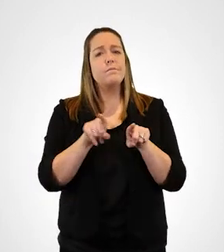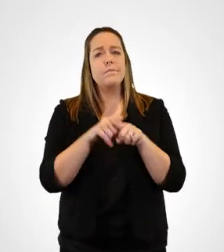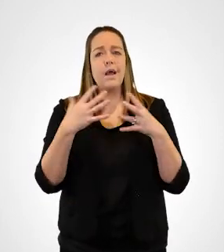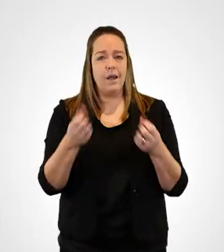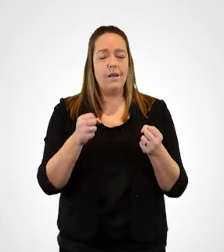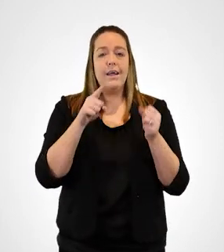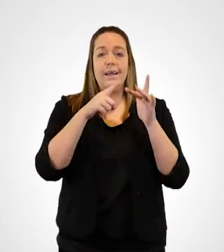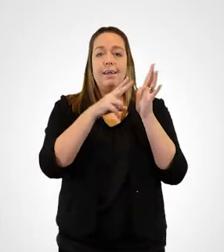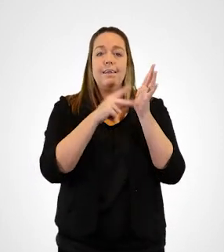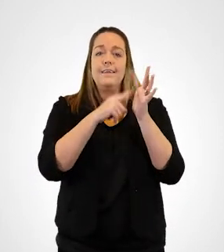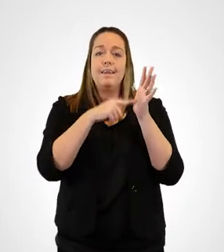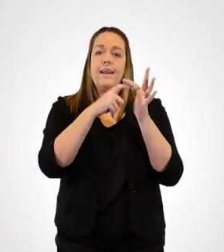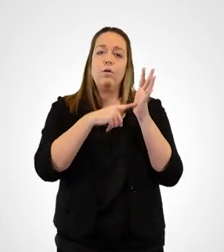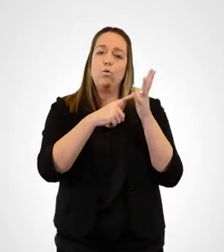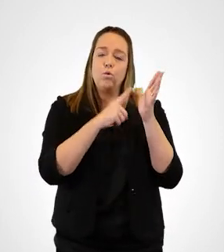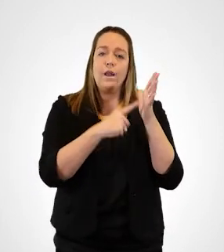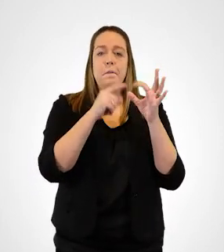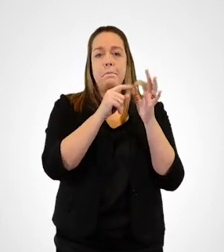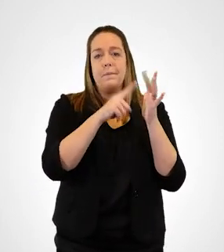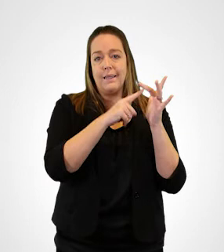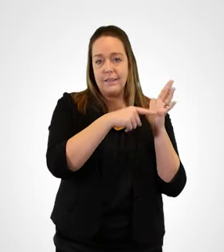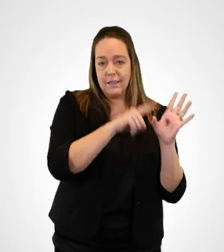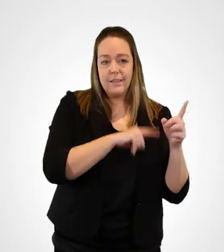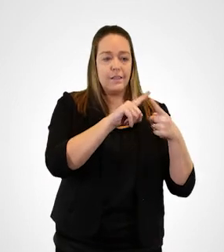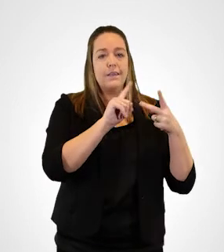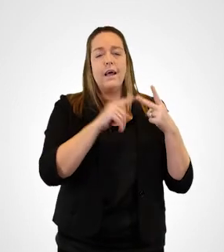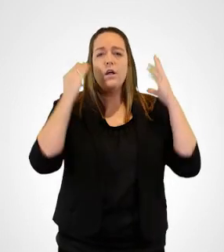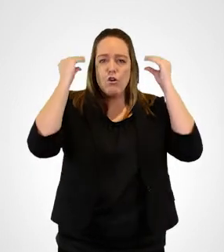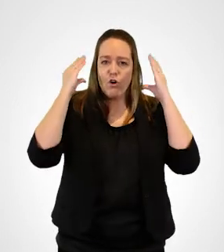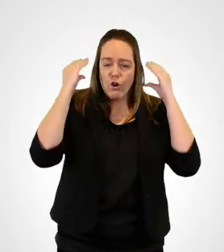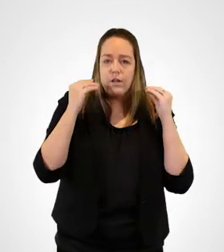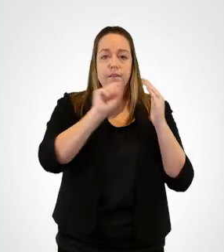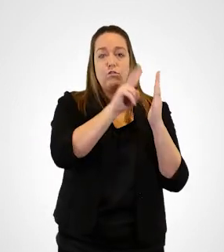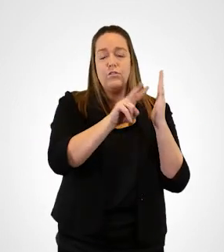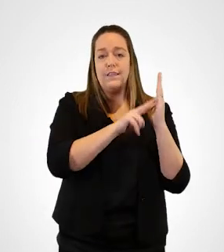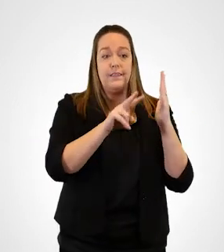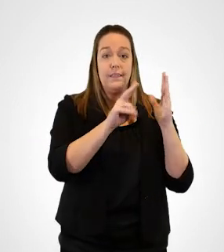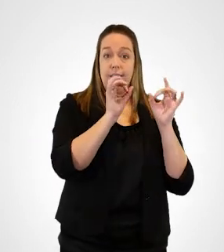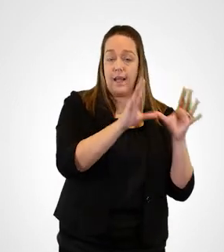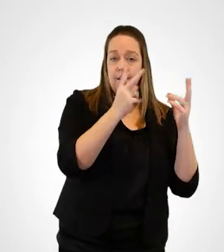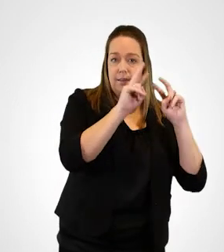We've controlled for intellectual ability and hearing loss and the reading level at the beginning of the study.